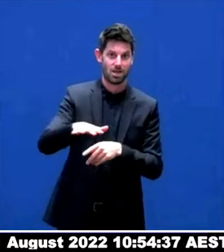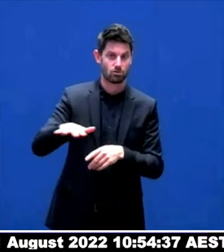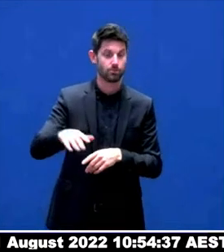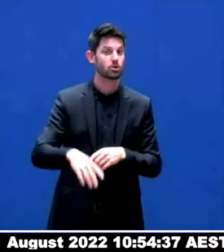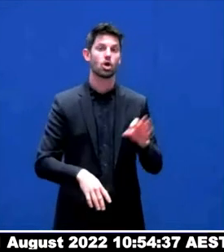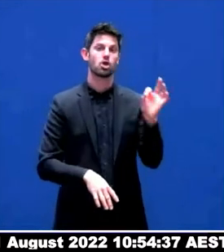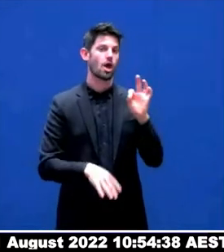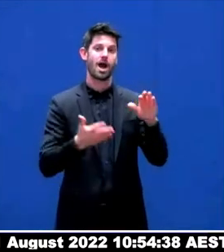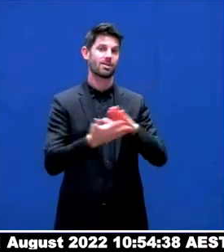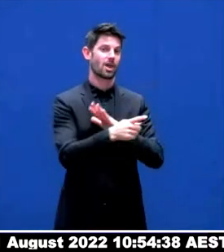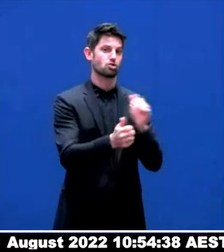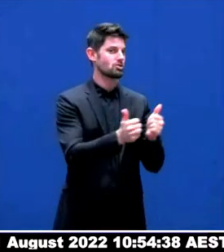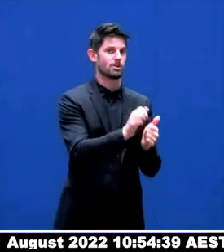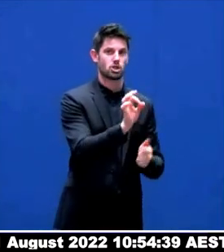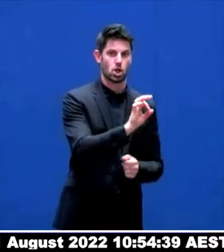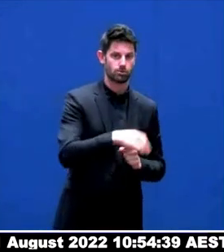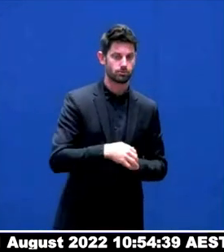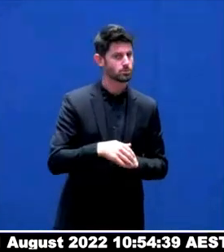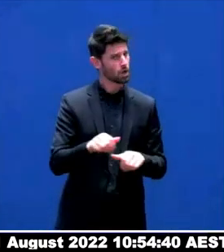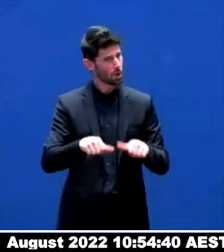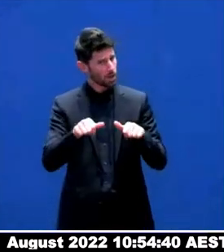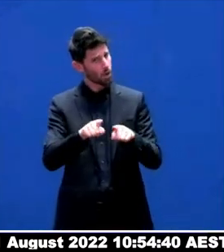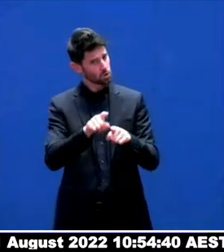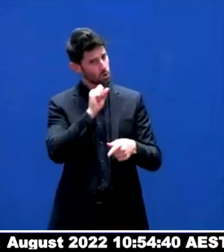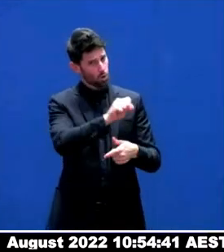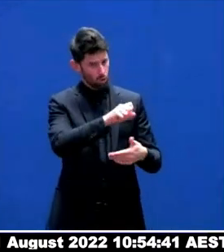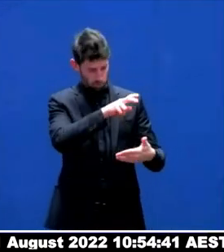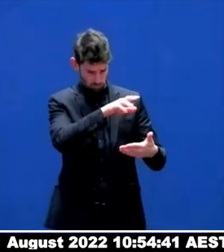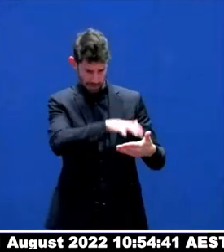And are we to understand, reading the statement, that to the extent that we are